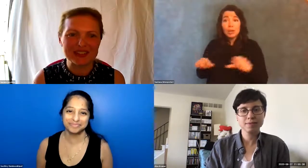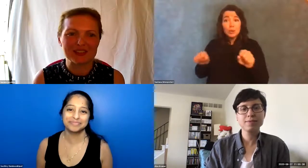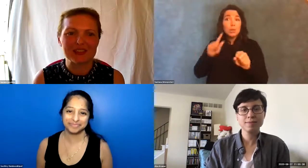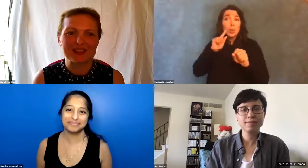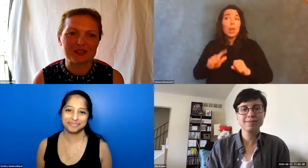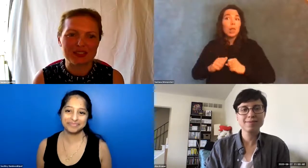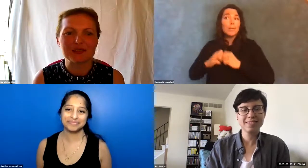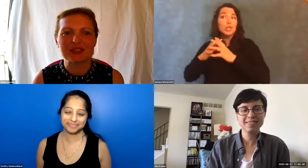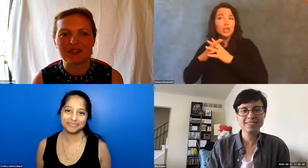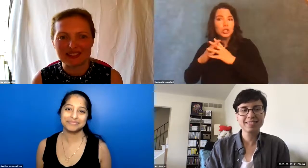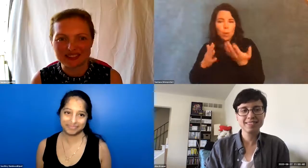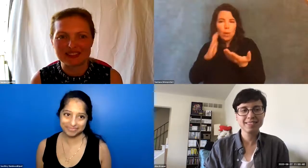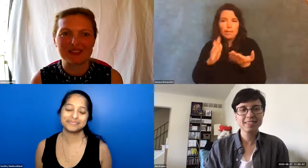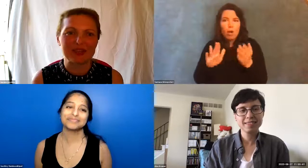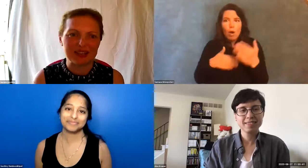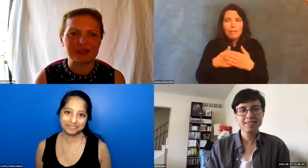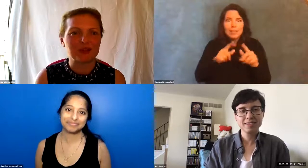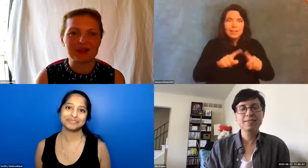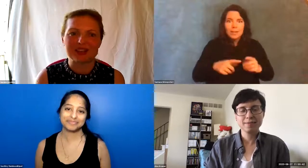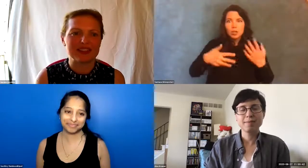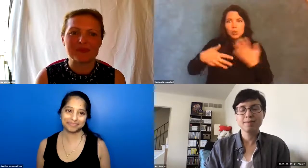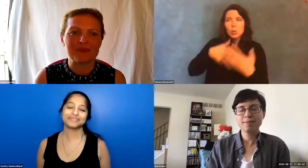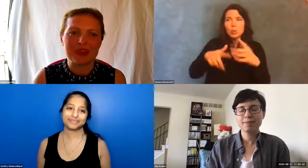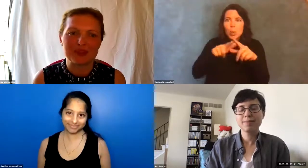So with the linguistic factors are playing a role.